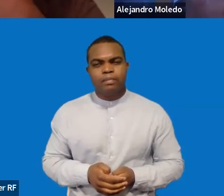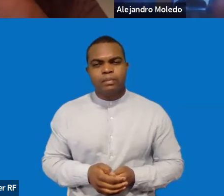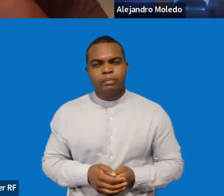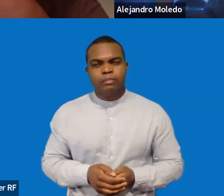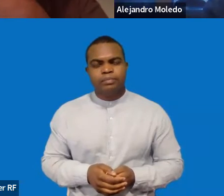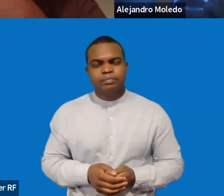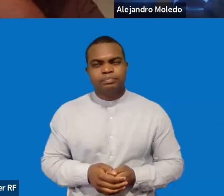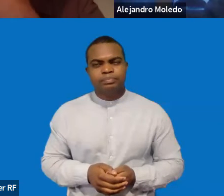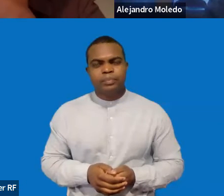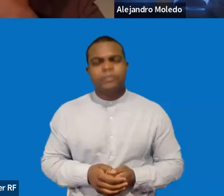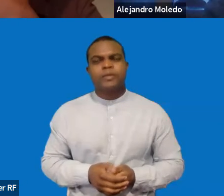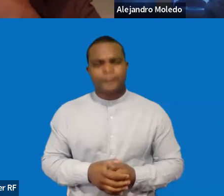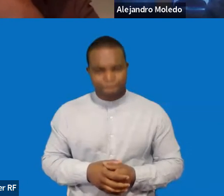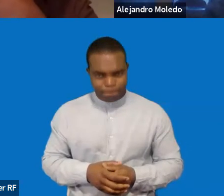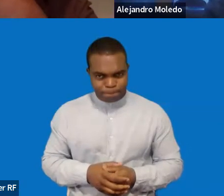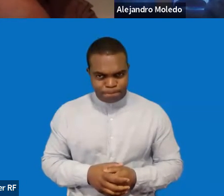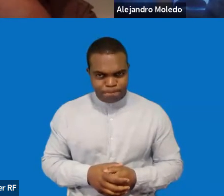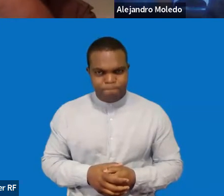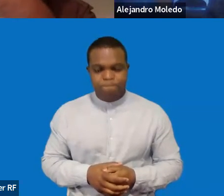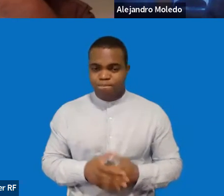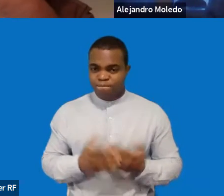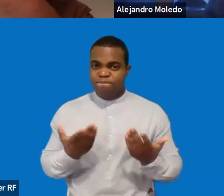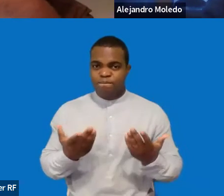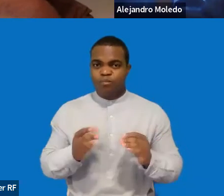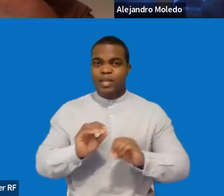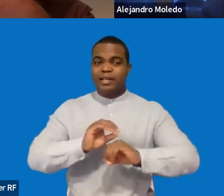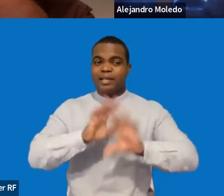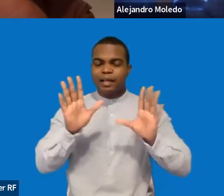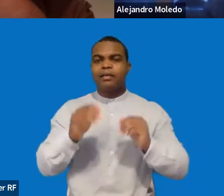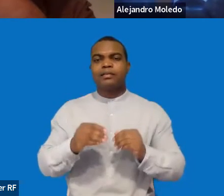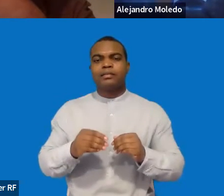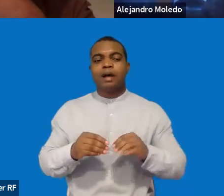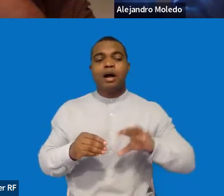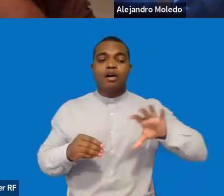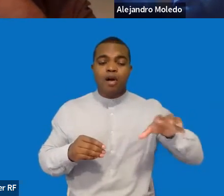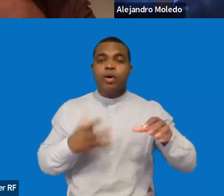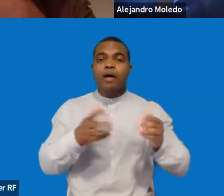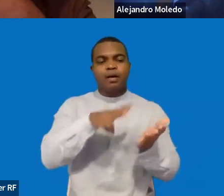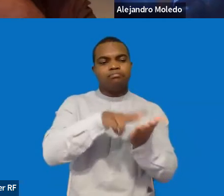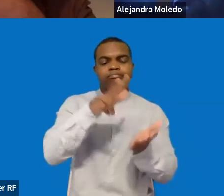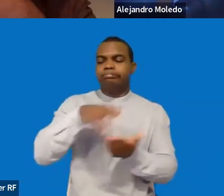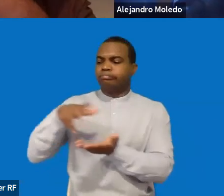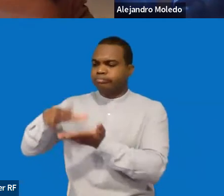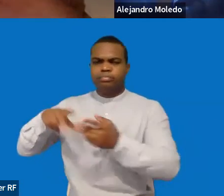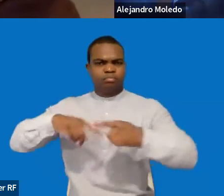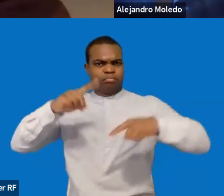This change in the logic of the Disability Card is precisely what the disability movement was calling for.